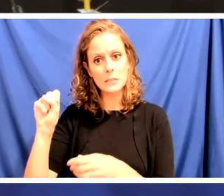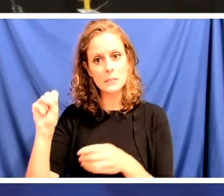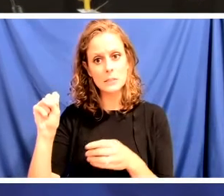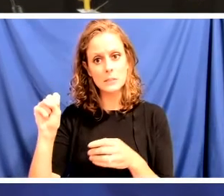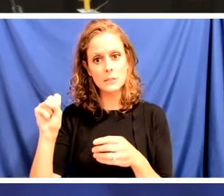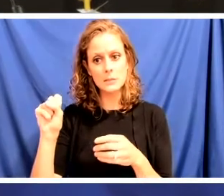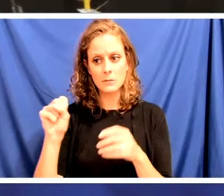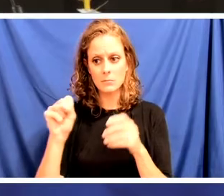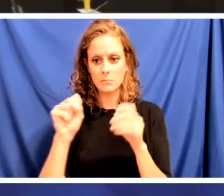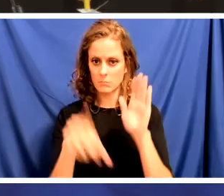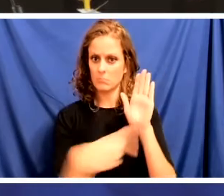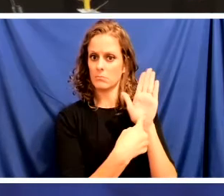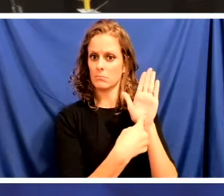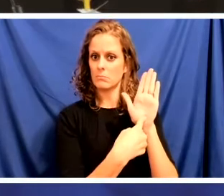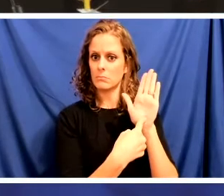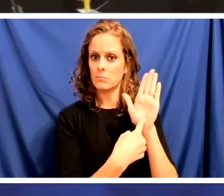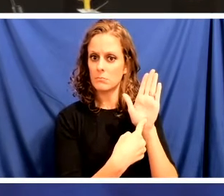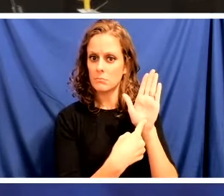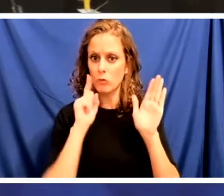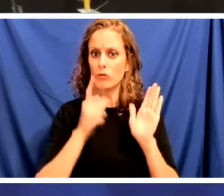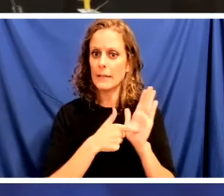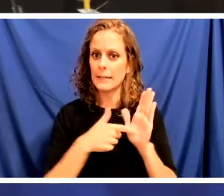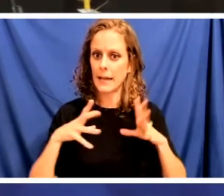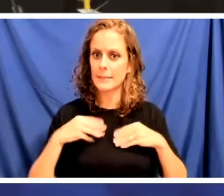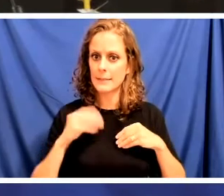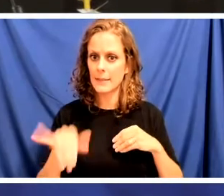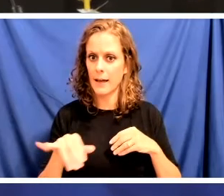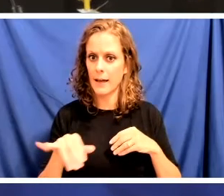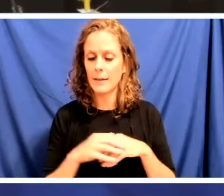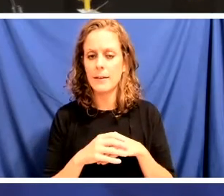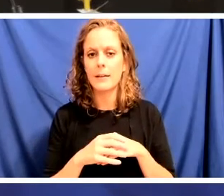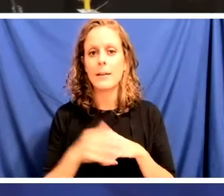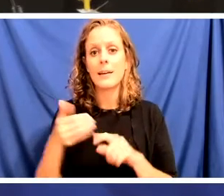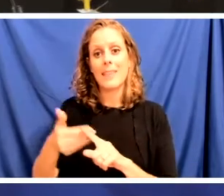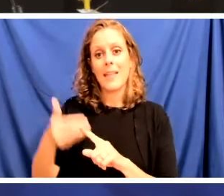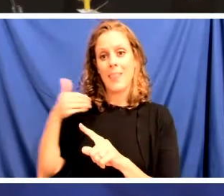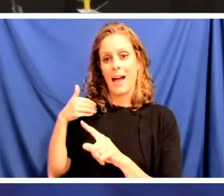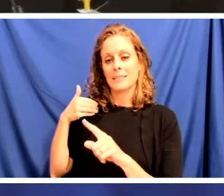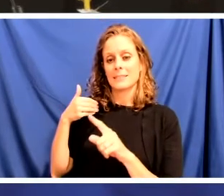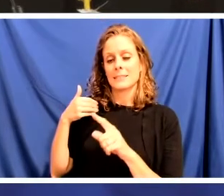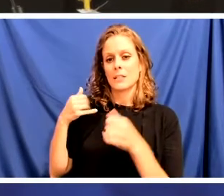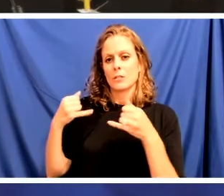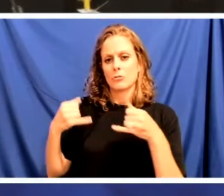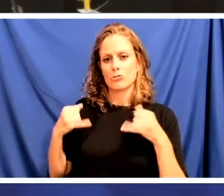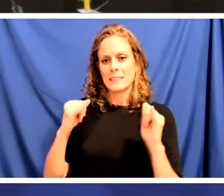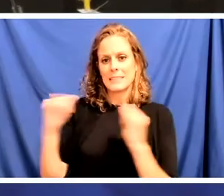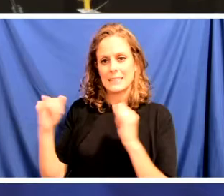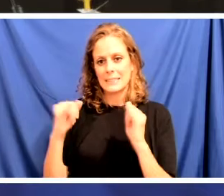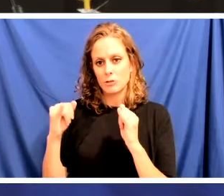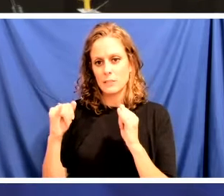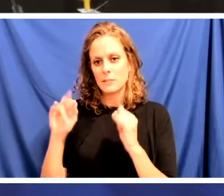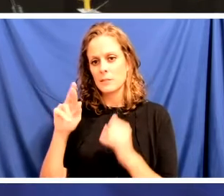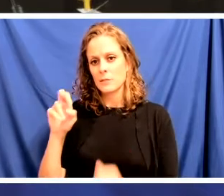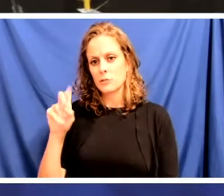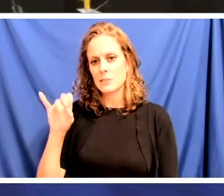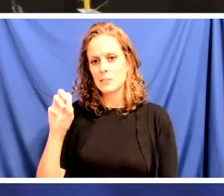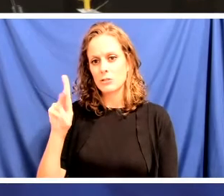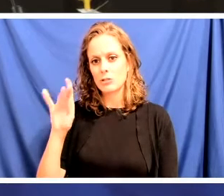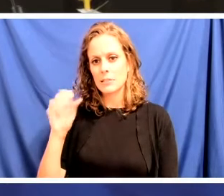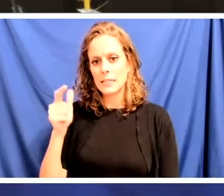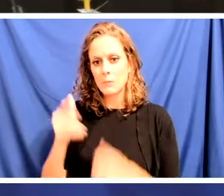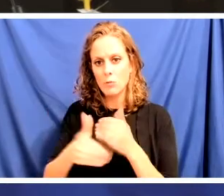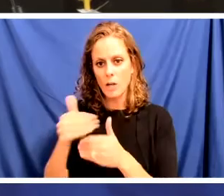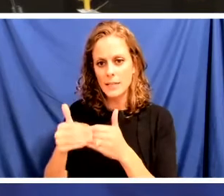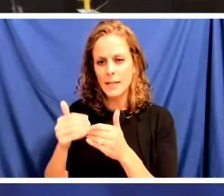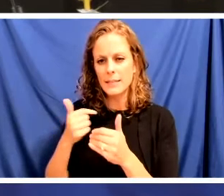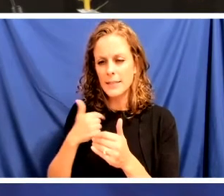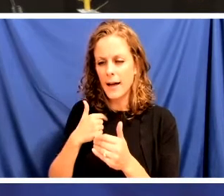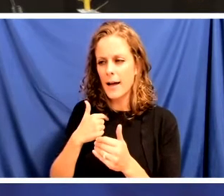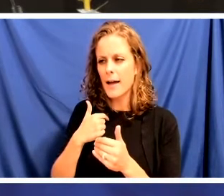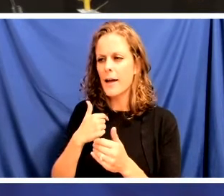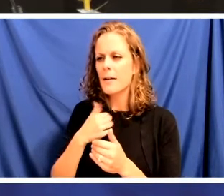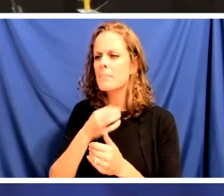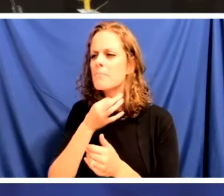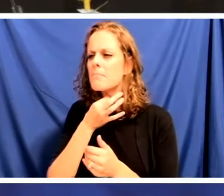SacGov: During the last redistricting process, I was interested in understanding, even though it's not a formalized data set that comes from the Federal Government.